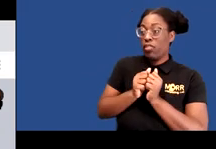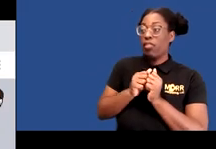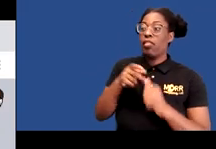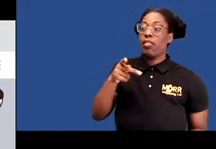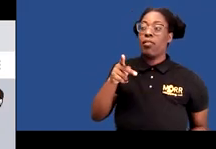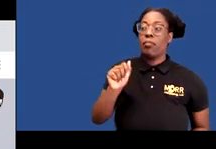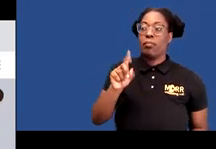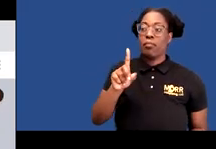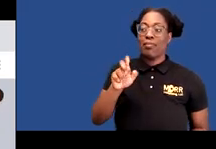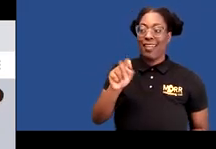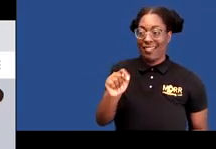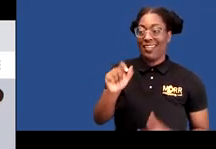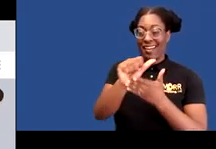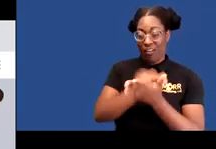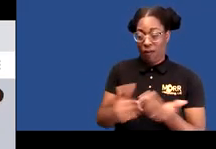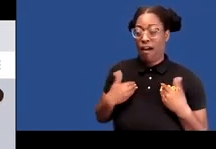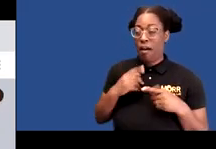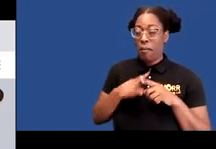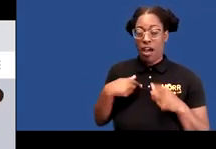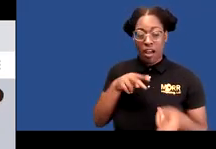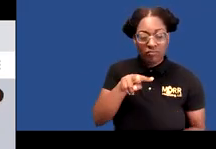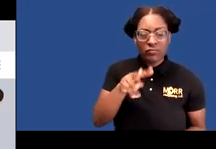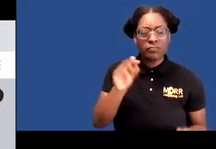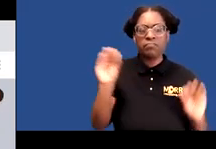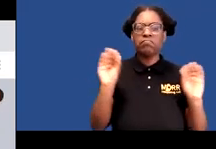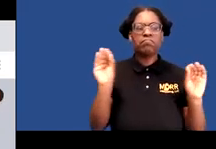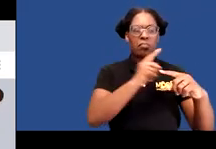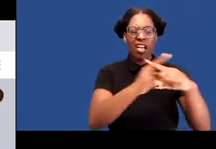[Zandra] Okay, let me see what I can do here.